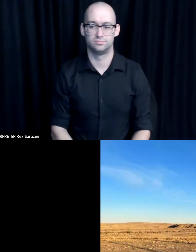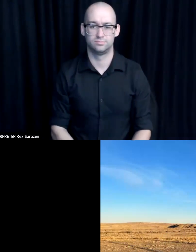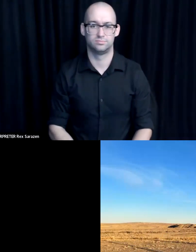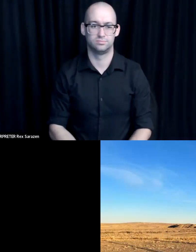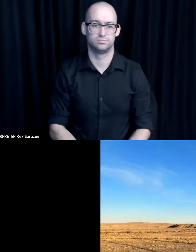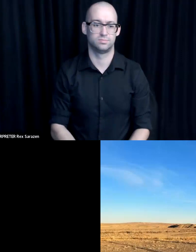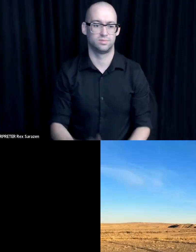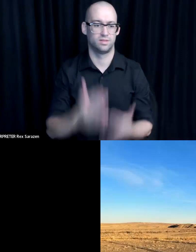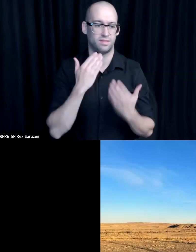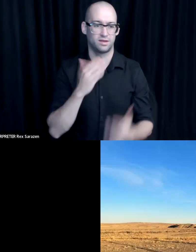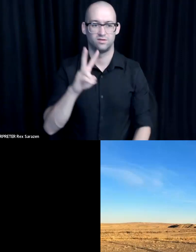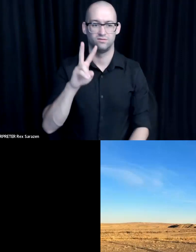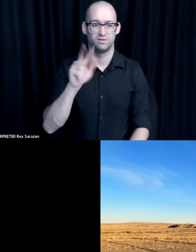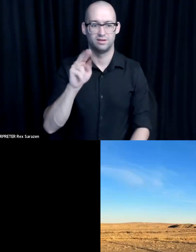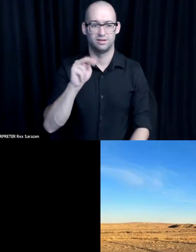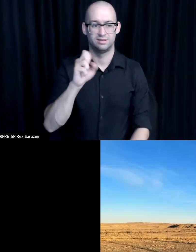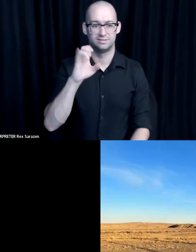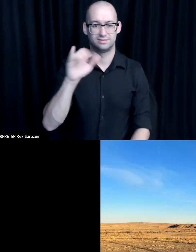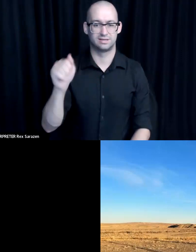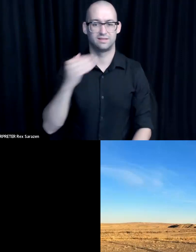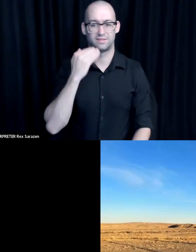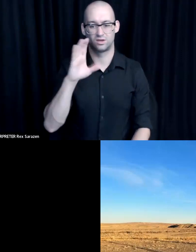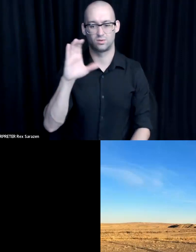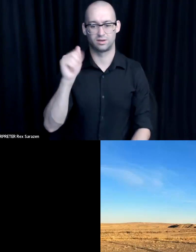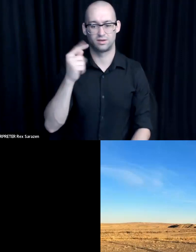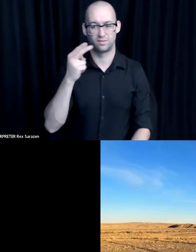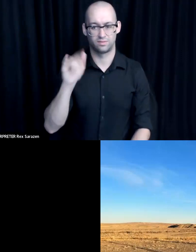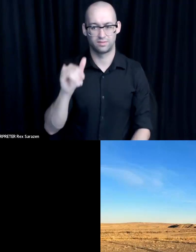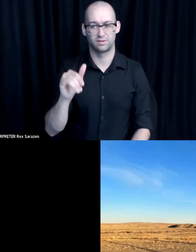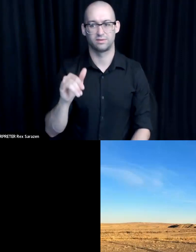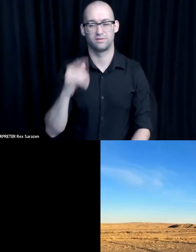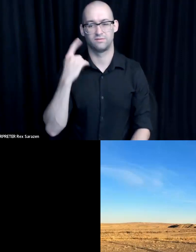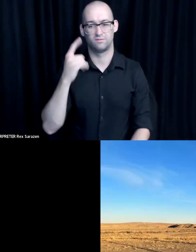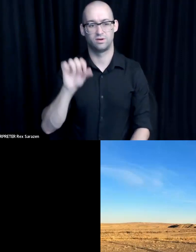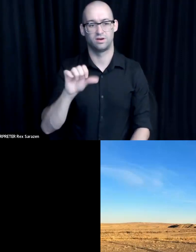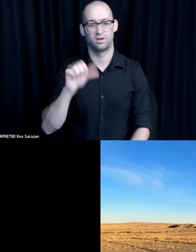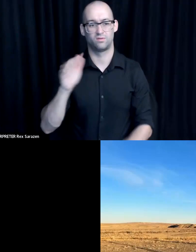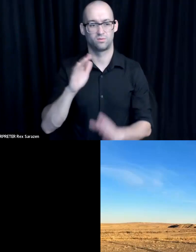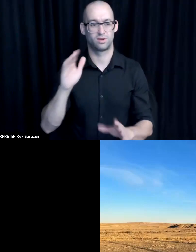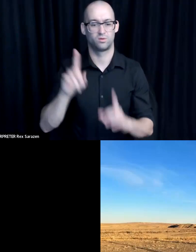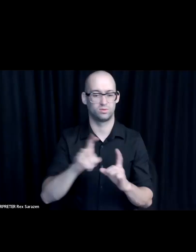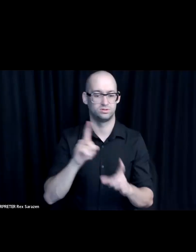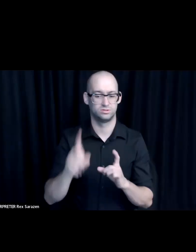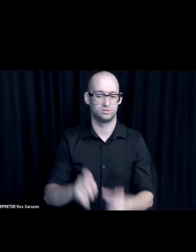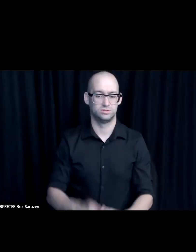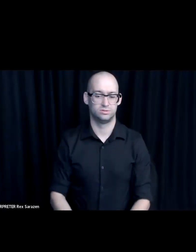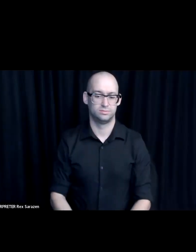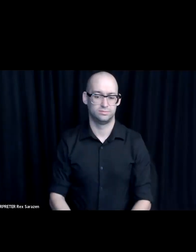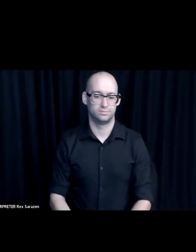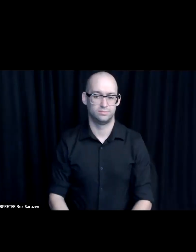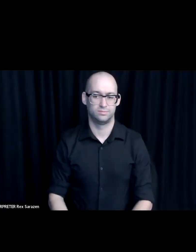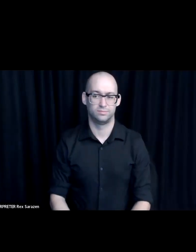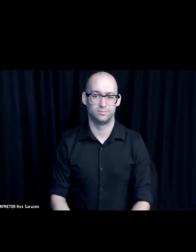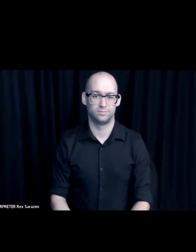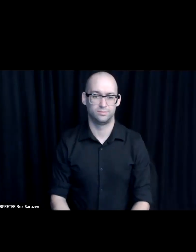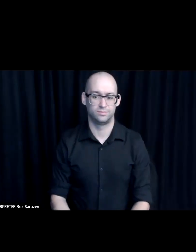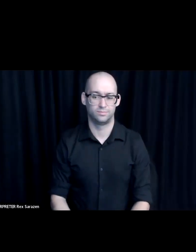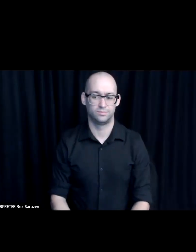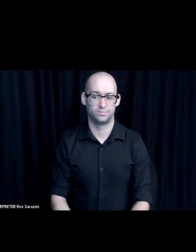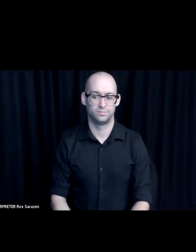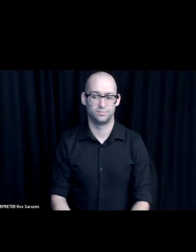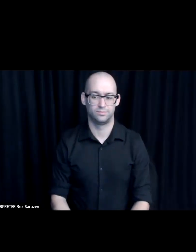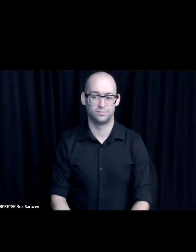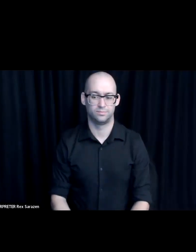Thanks, Vanesscia, and thank you, Cathie for another great question. I see Brandon Bettencourt,